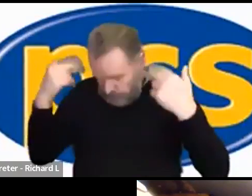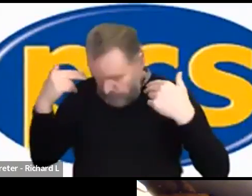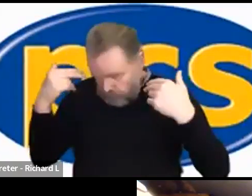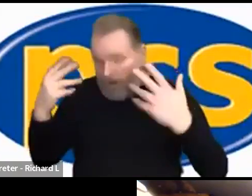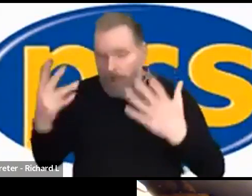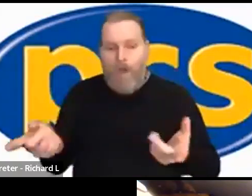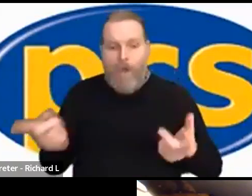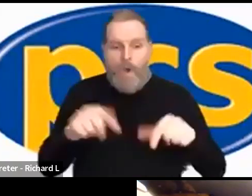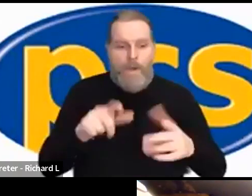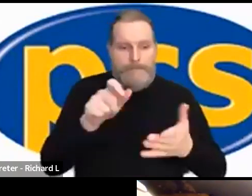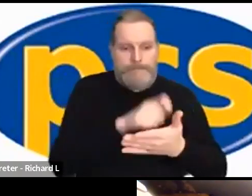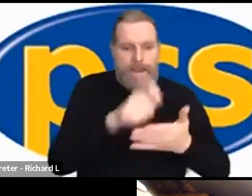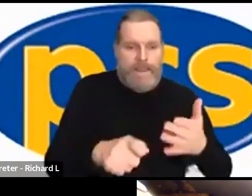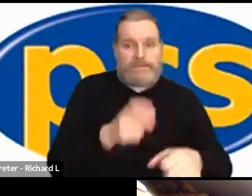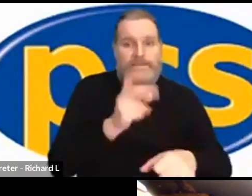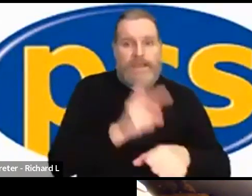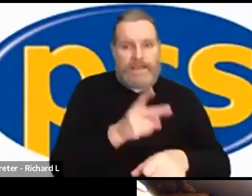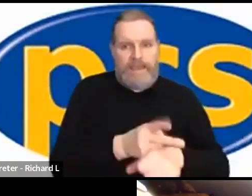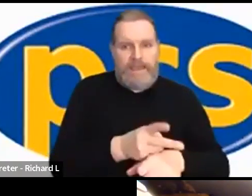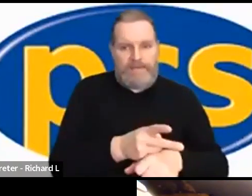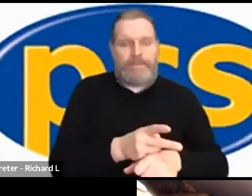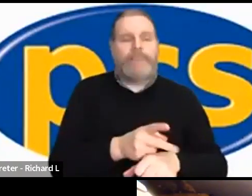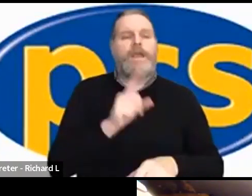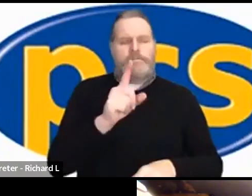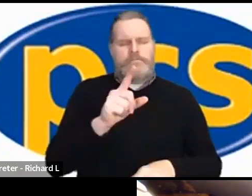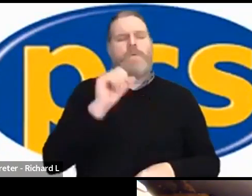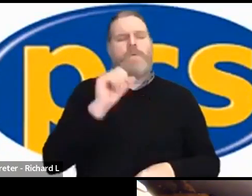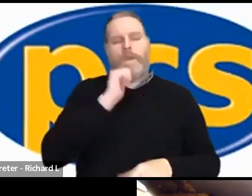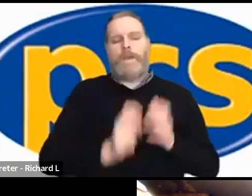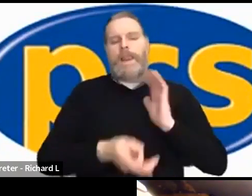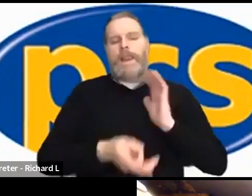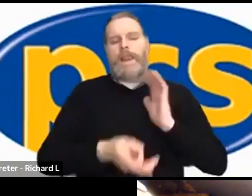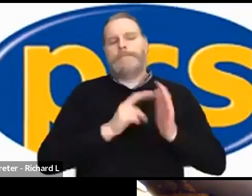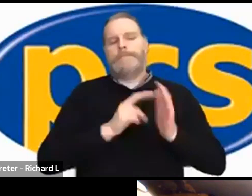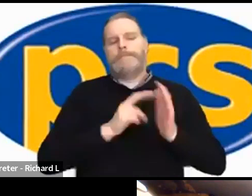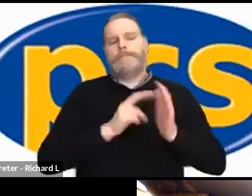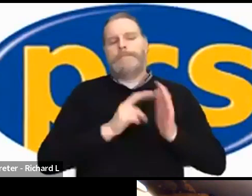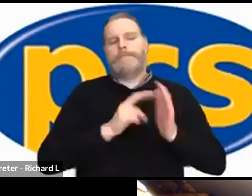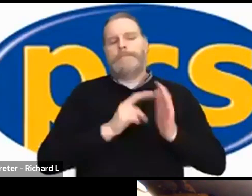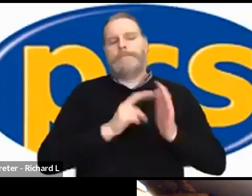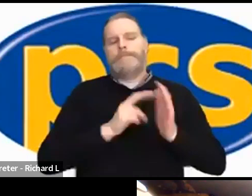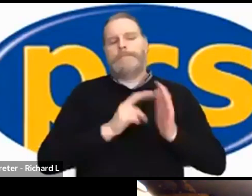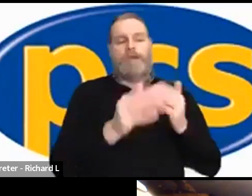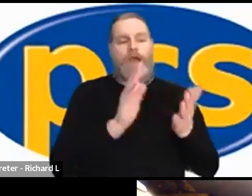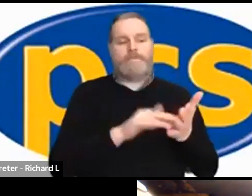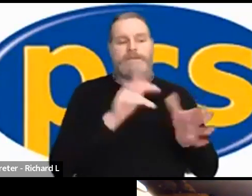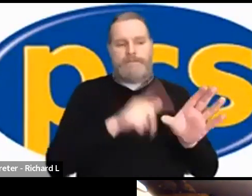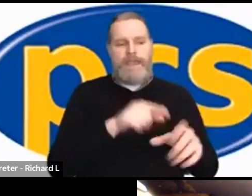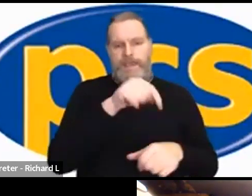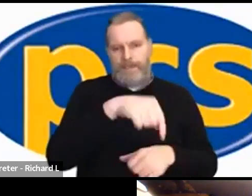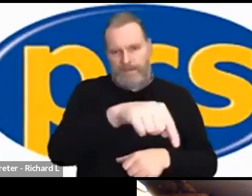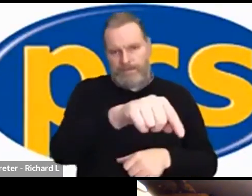National Executive Committee e will be starting a discussion will be starting a discussion on the top the timing of any any rebalot pretty